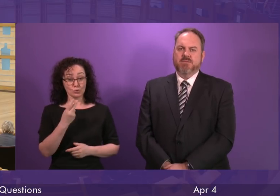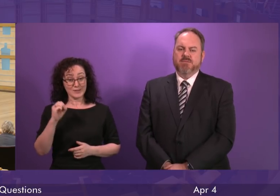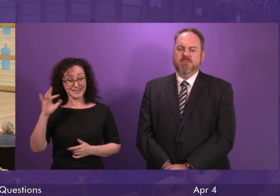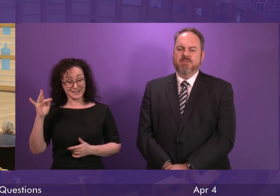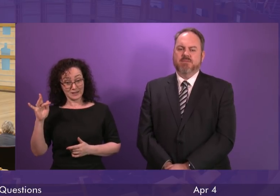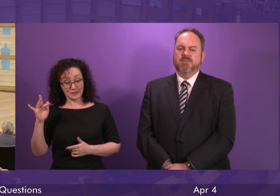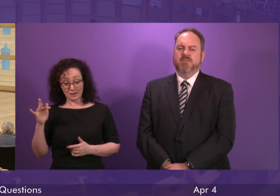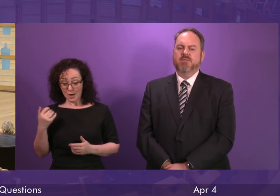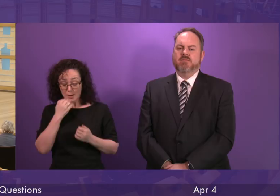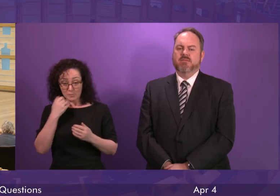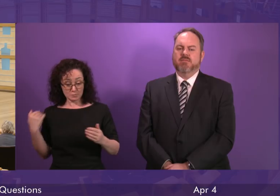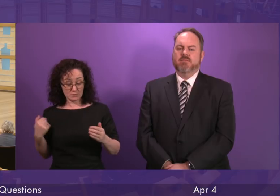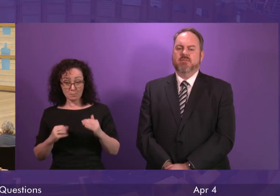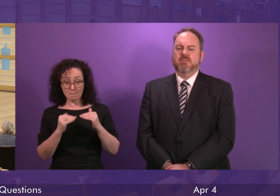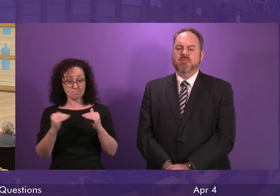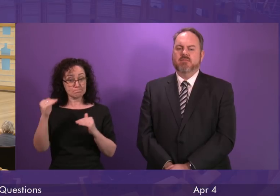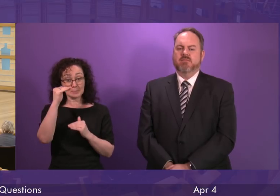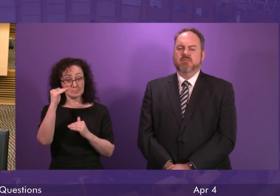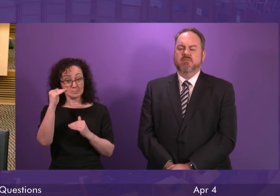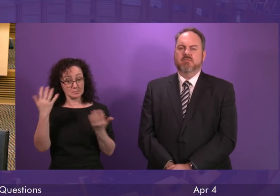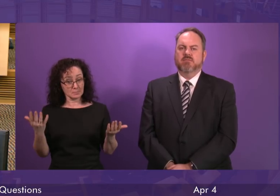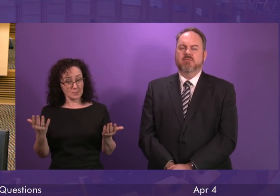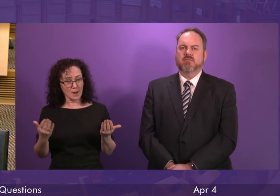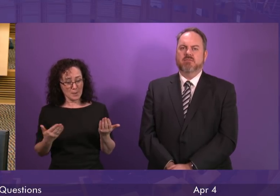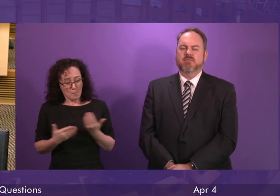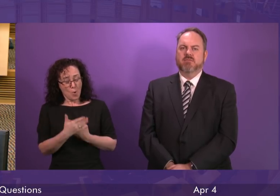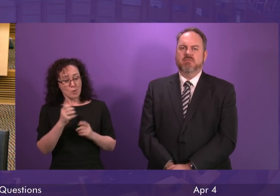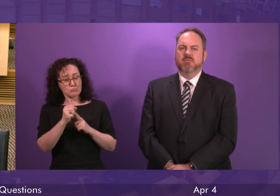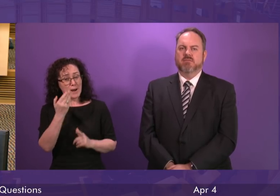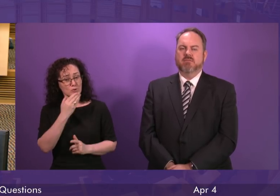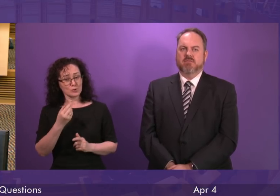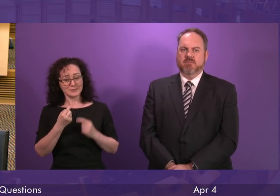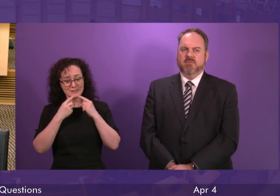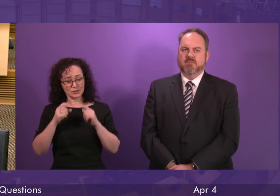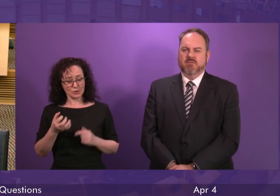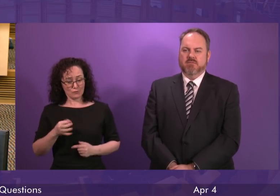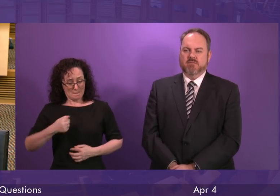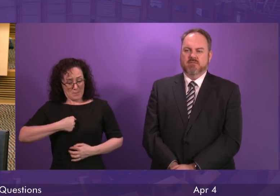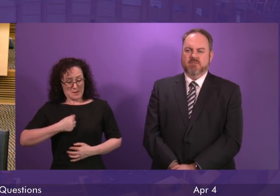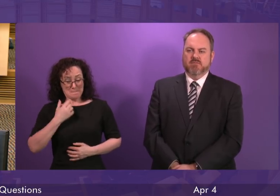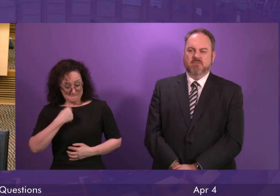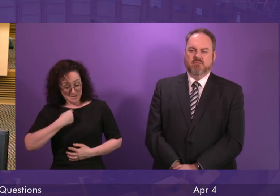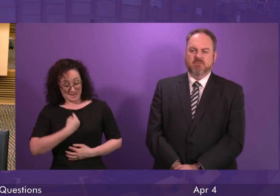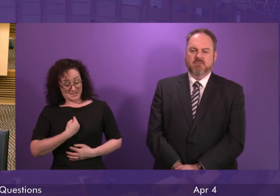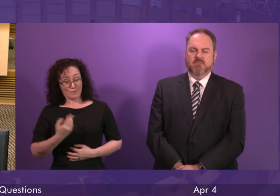school teachers since I was at primary school. We are also seeing attainment increase. Those are the facts.